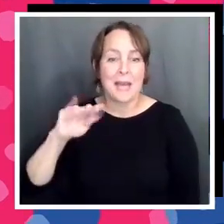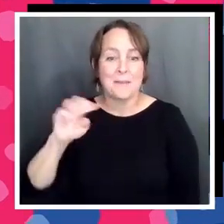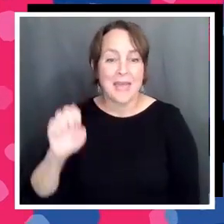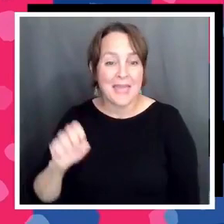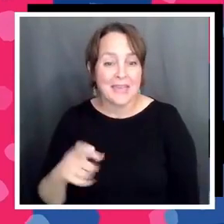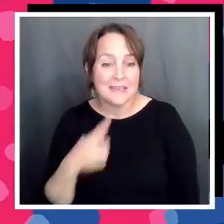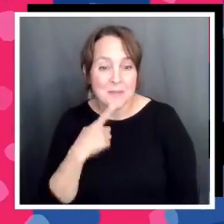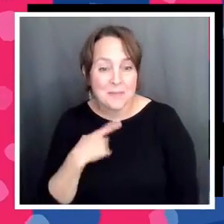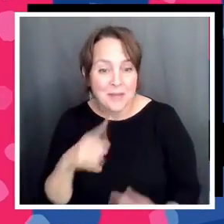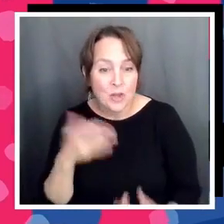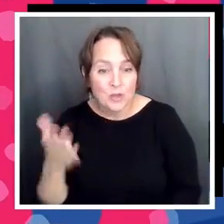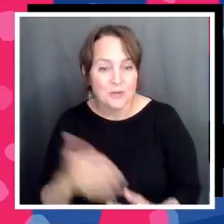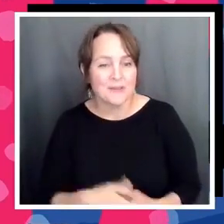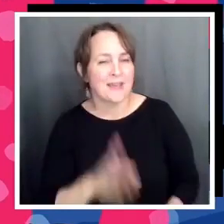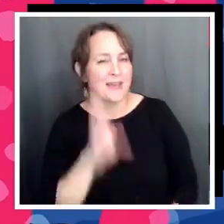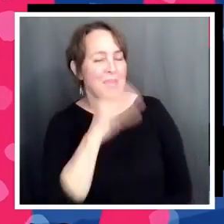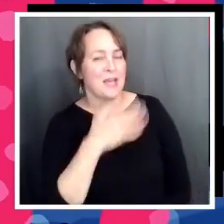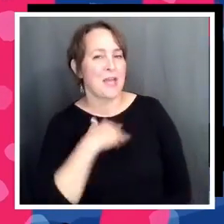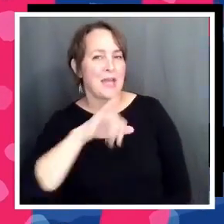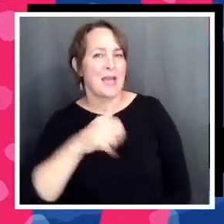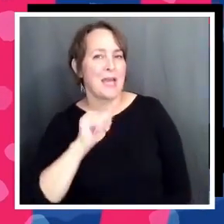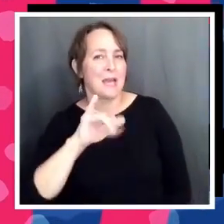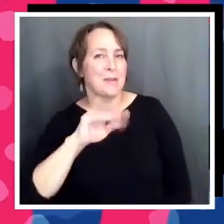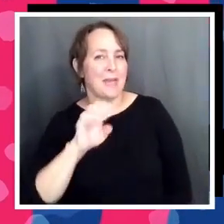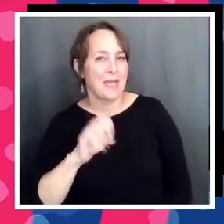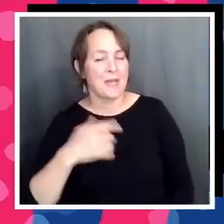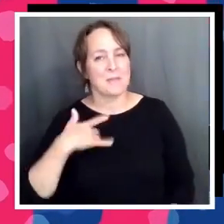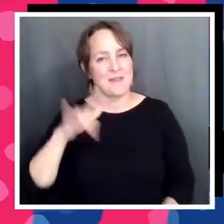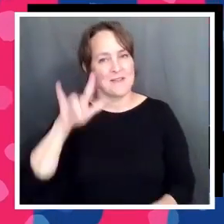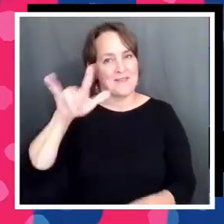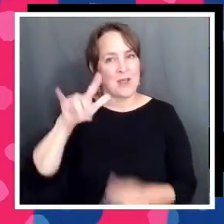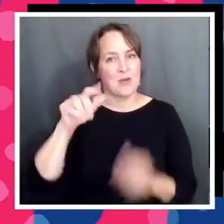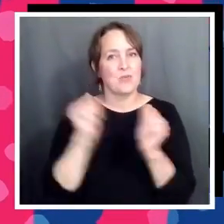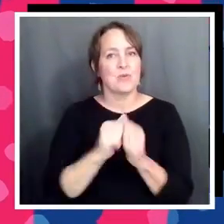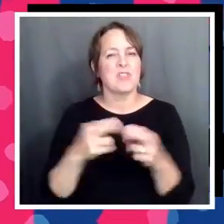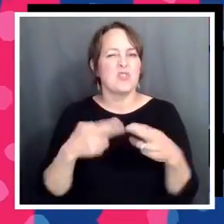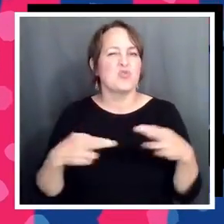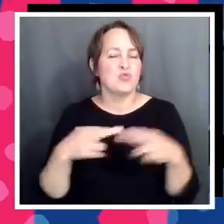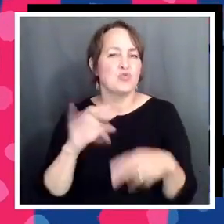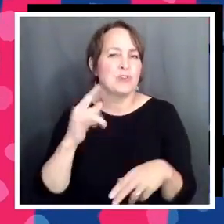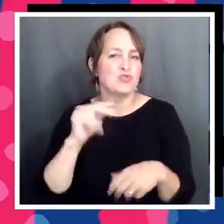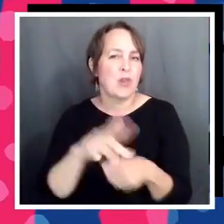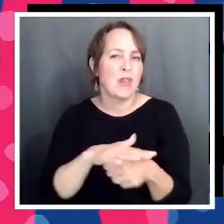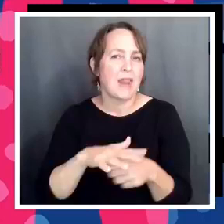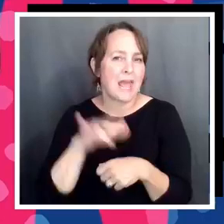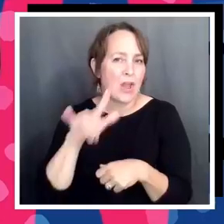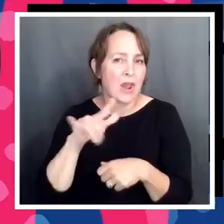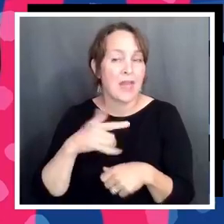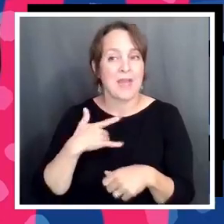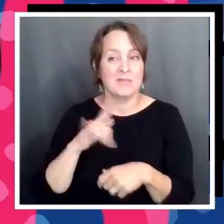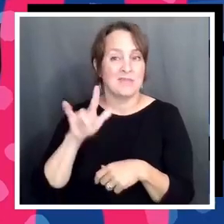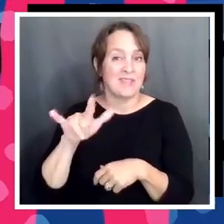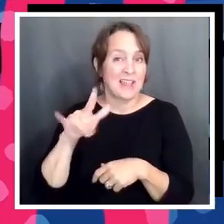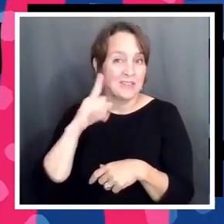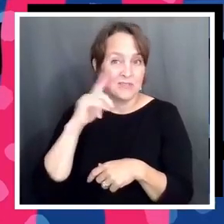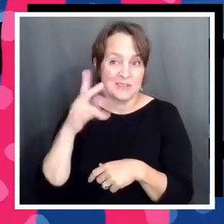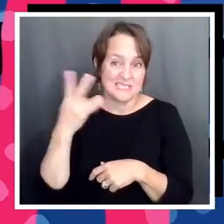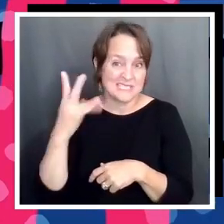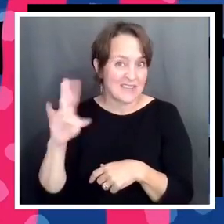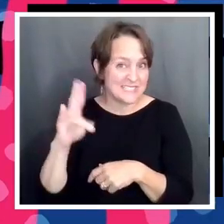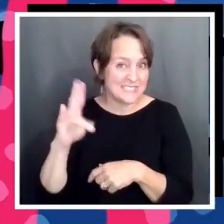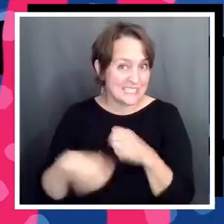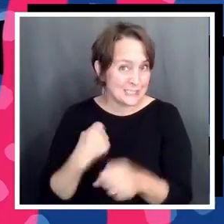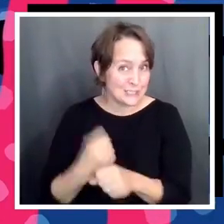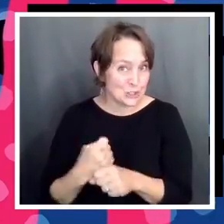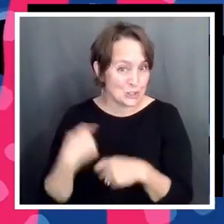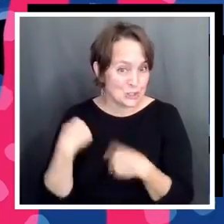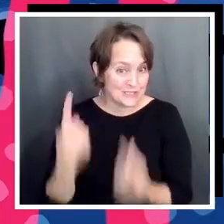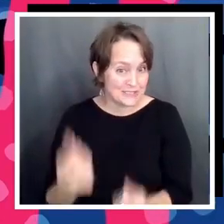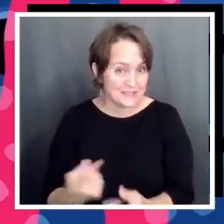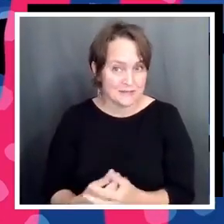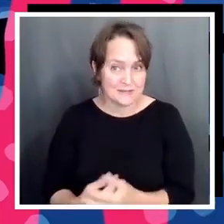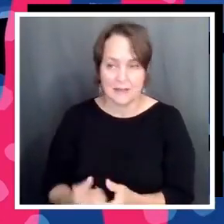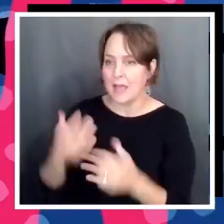IT WILL BE OVER $500 PER MONTH.